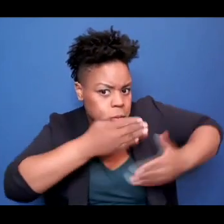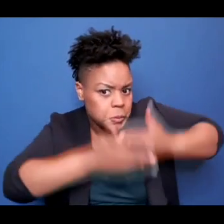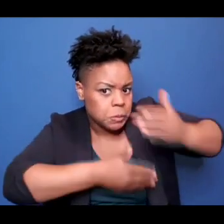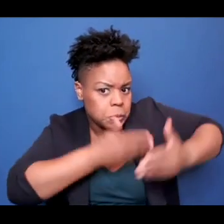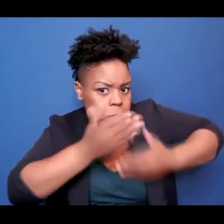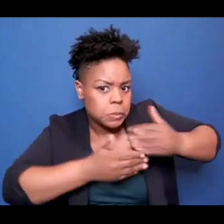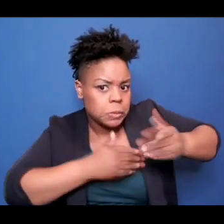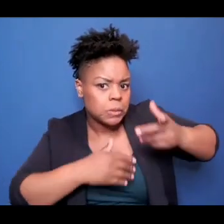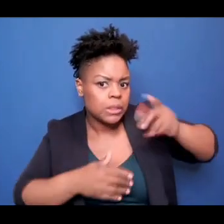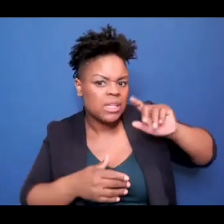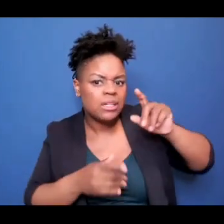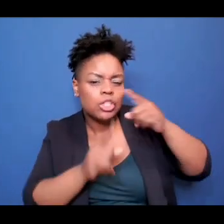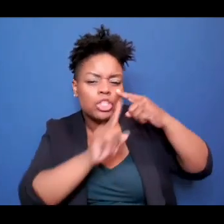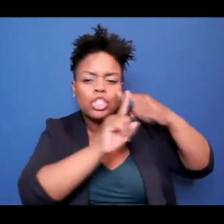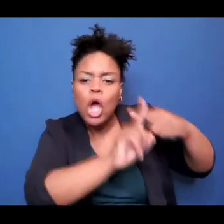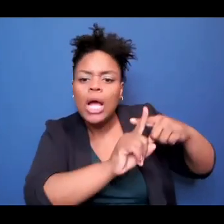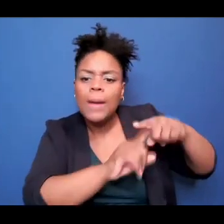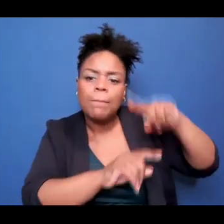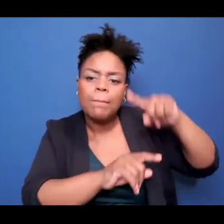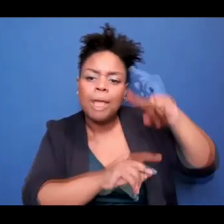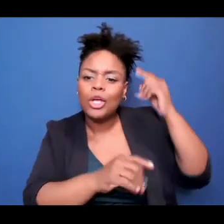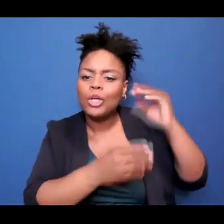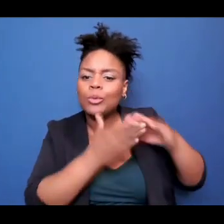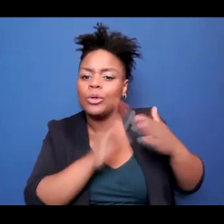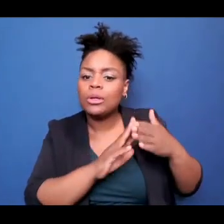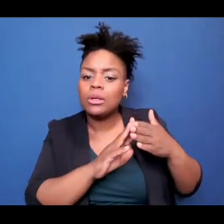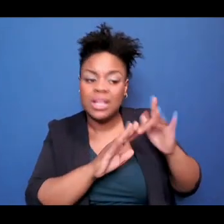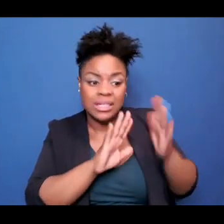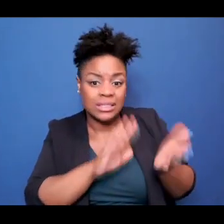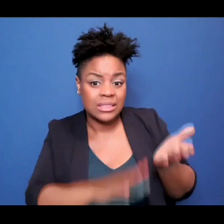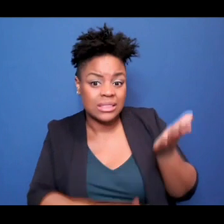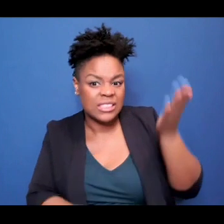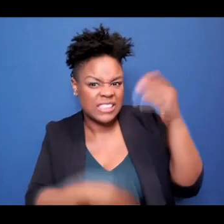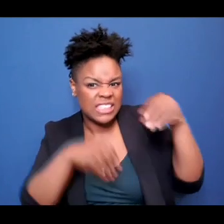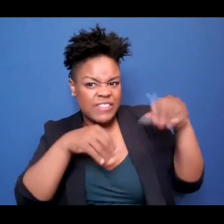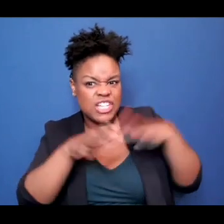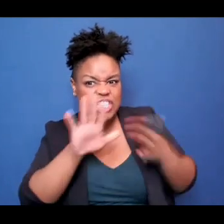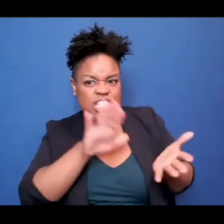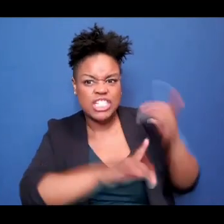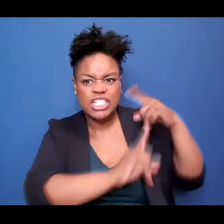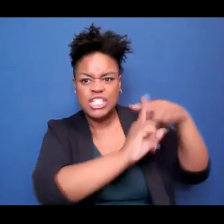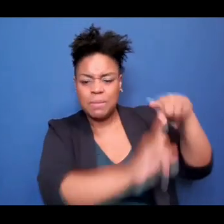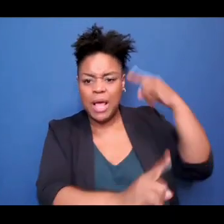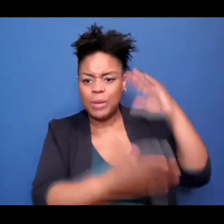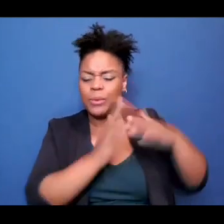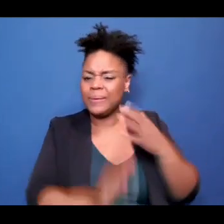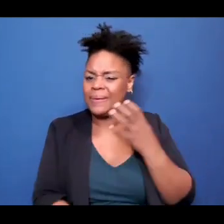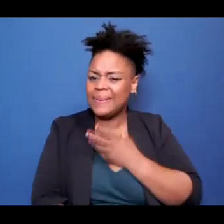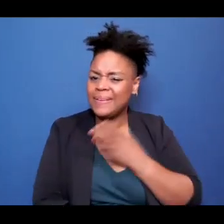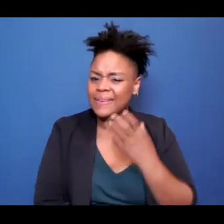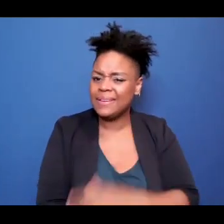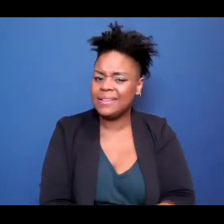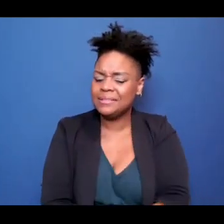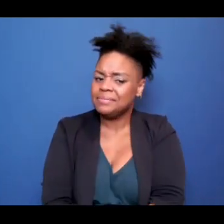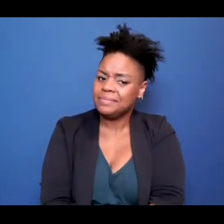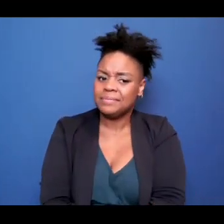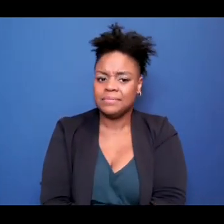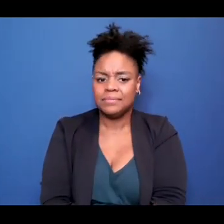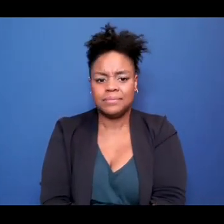WITH ALCOHOL, IT'S AGAIN THE SAME KIND OF THING IS SOME OF IT IS JUST DISREGARD FOR THE COMMUNITY WISHES, SO THAT'S WHY